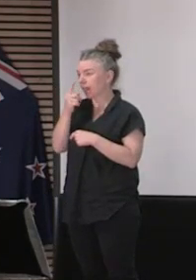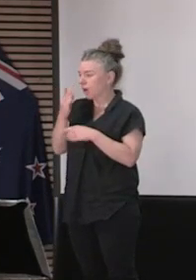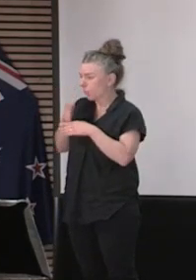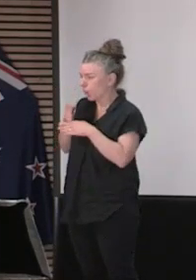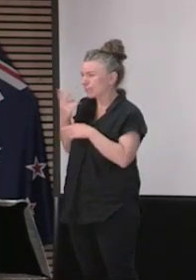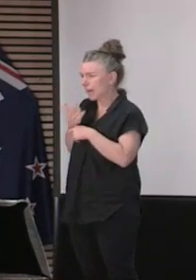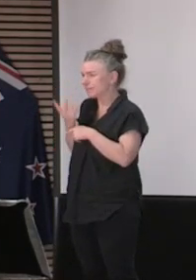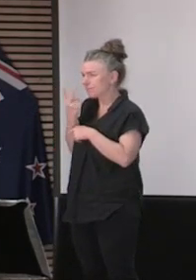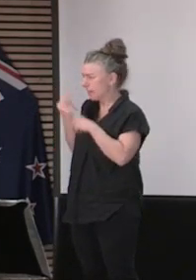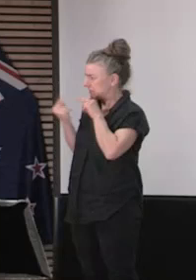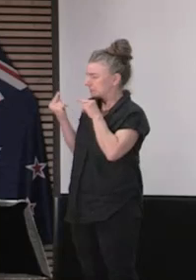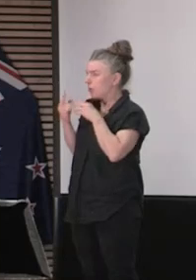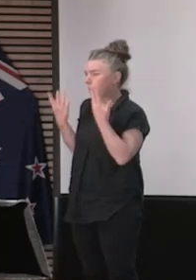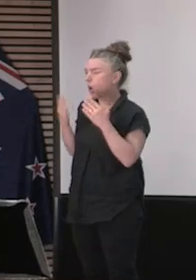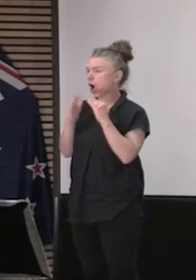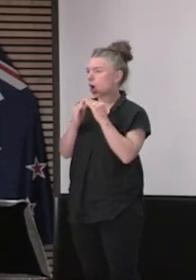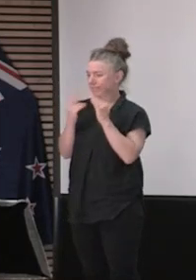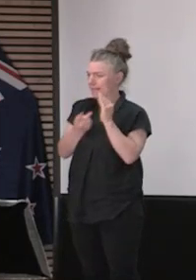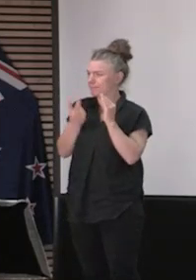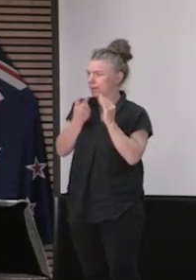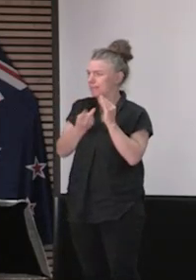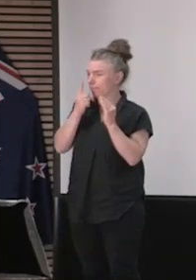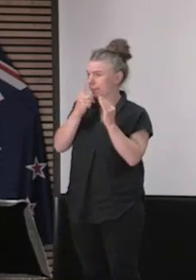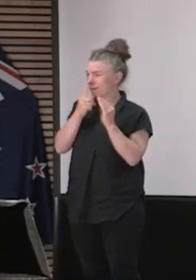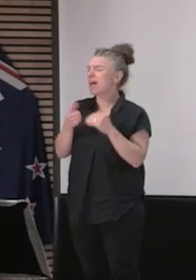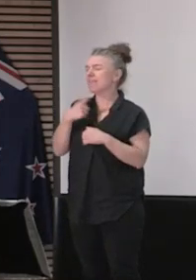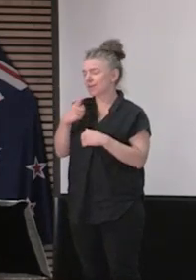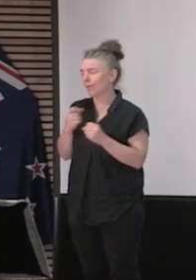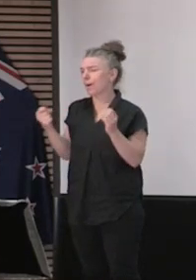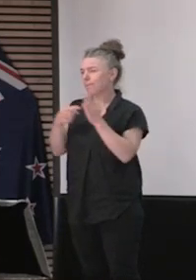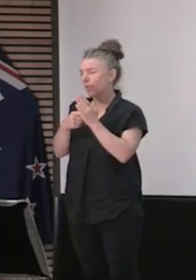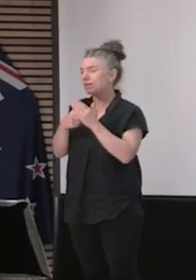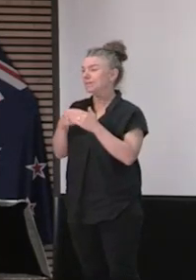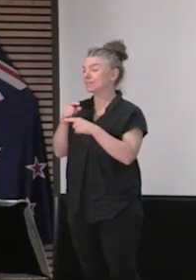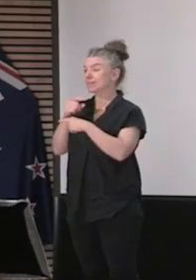And sothat's why it's so importantthat we have those publichealth trained, experiencedpeople,